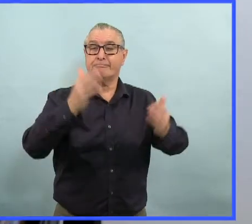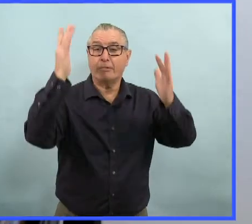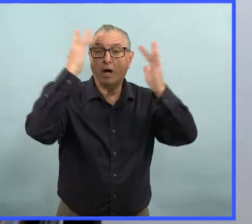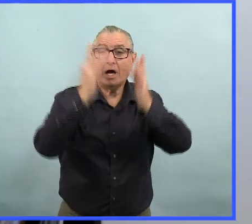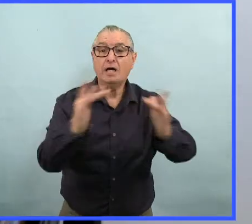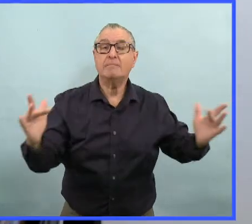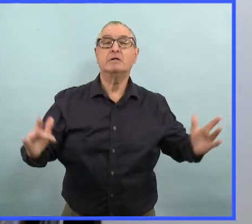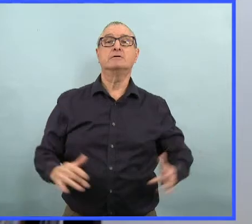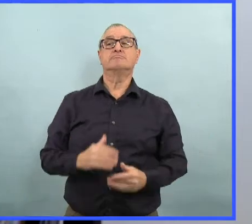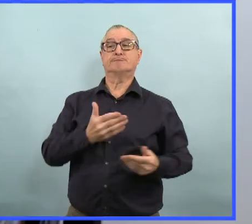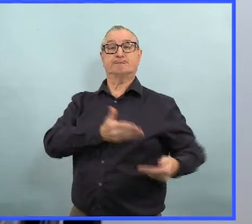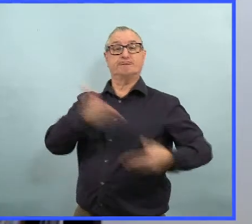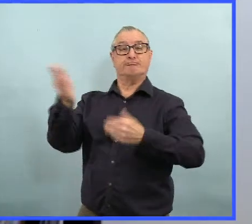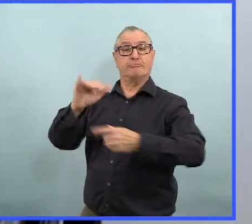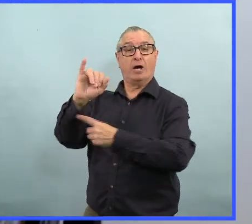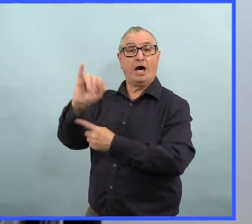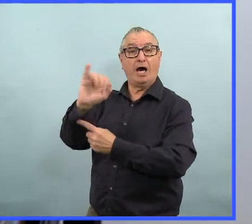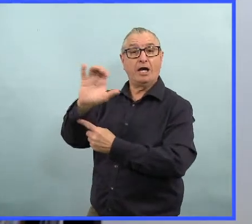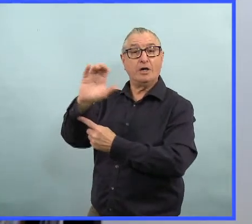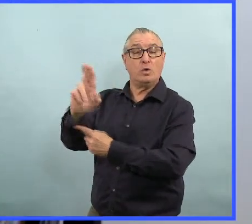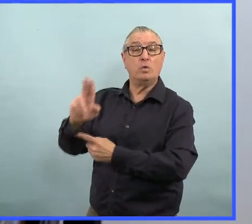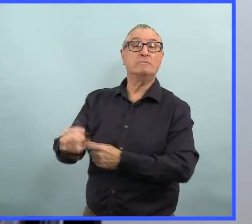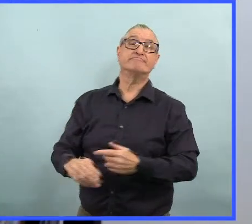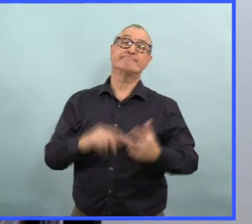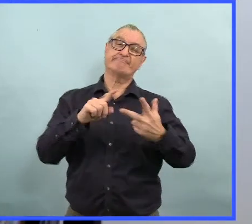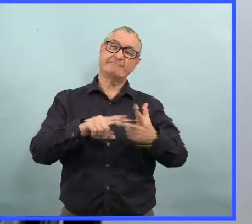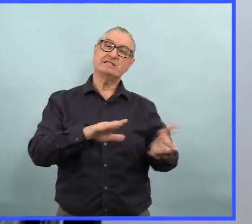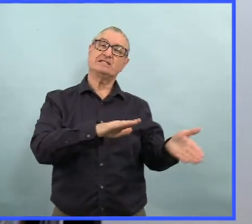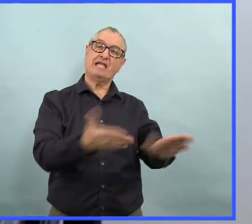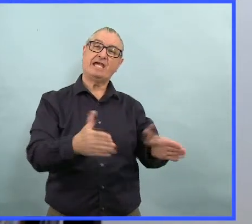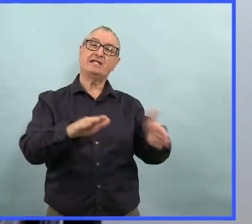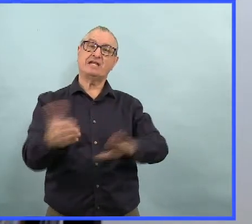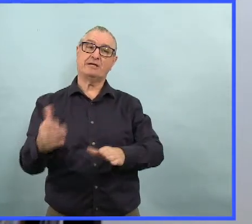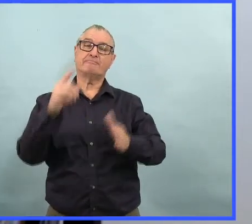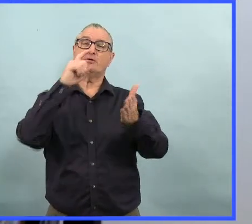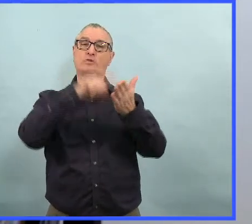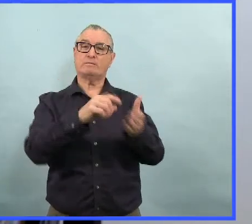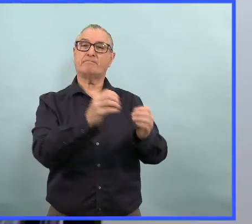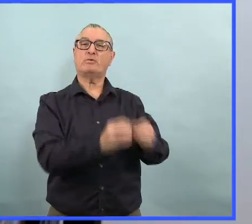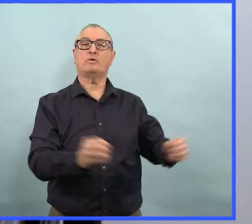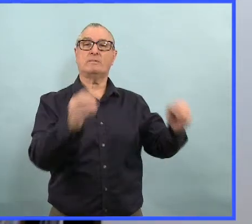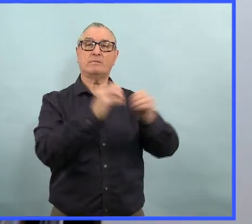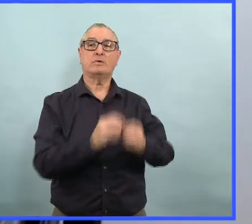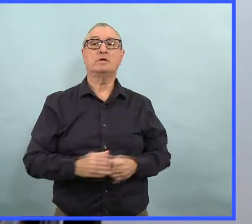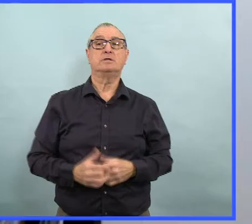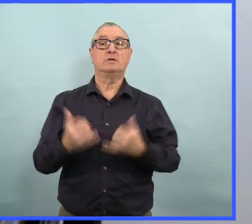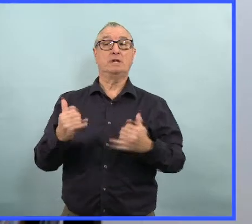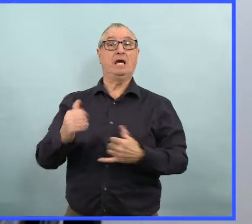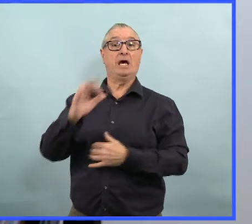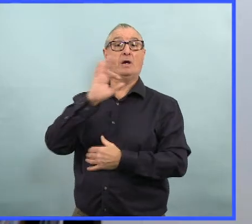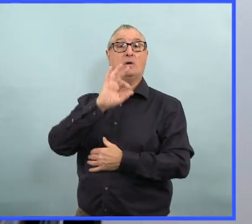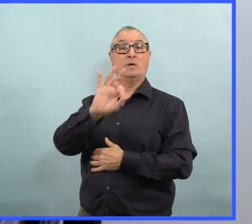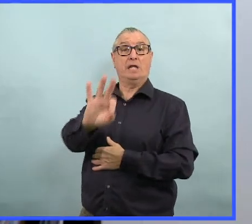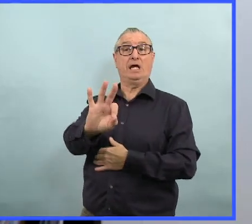right now about 92 percent of manitobans over age 50 have received one dose of the cobit 19 vaccine